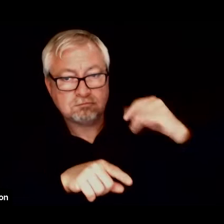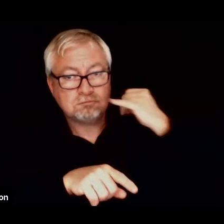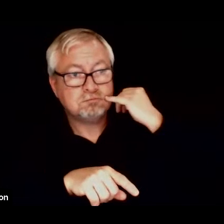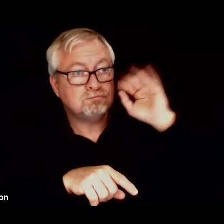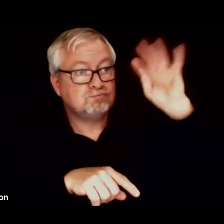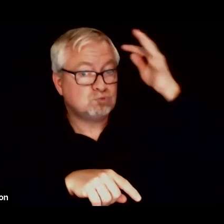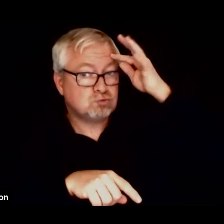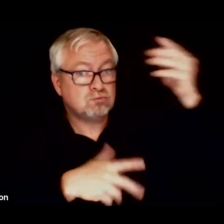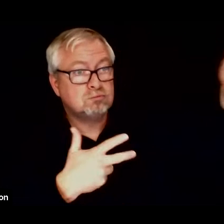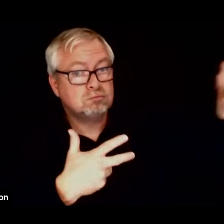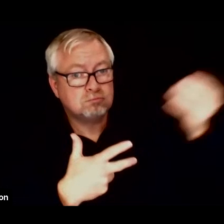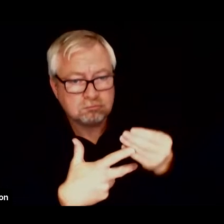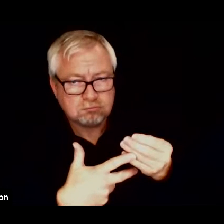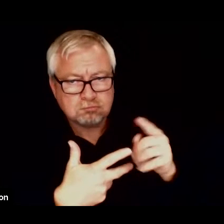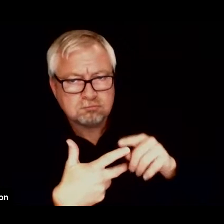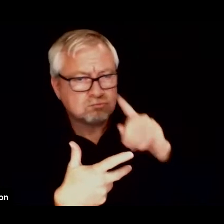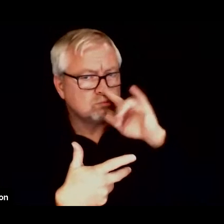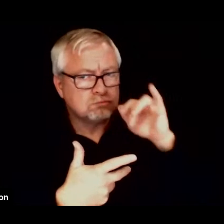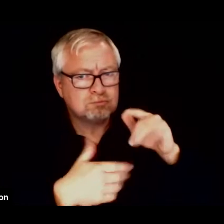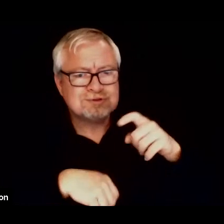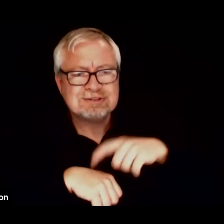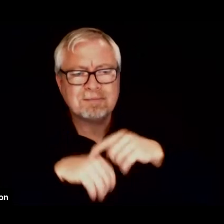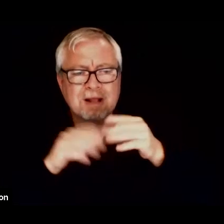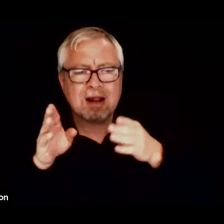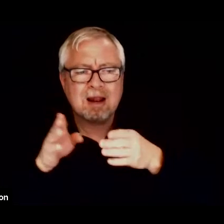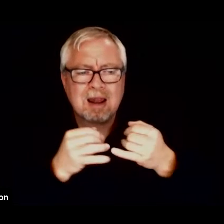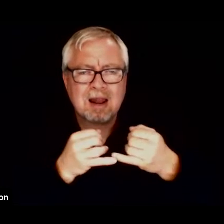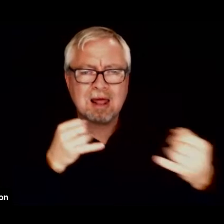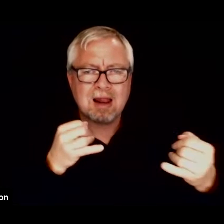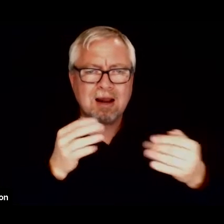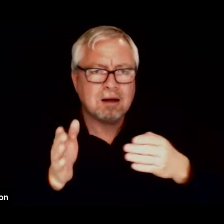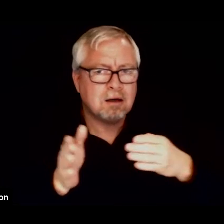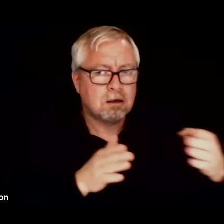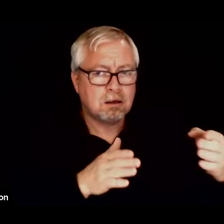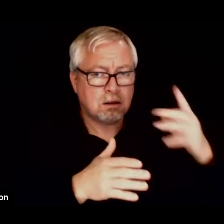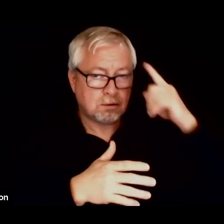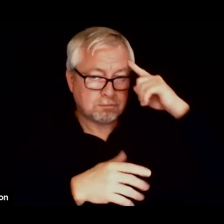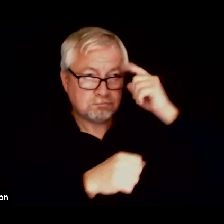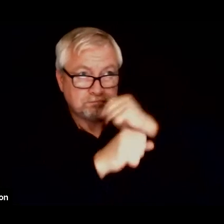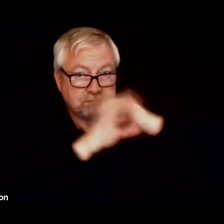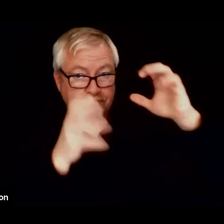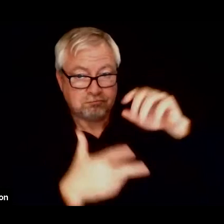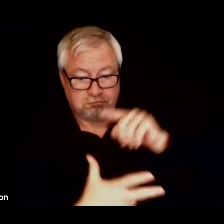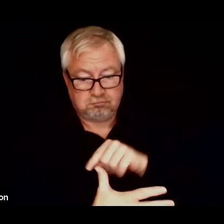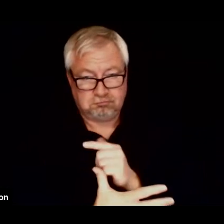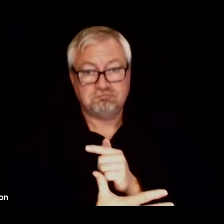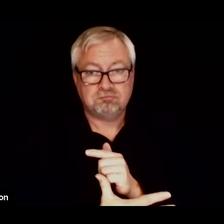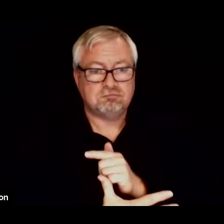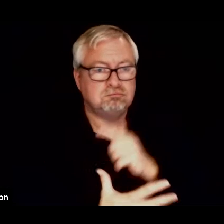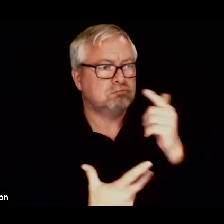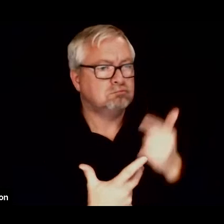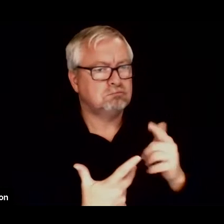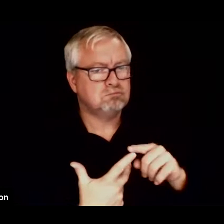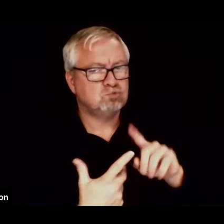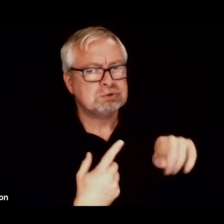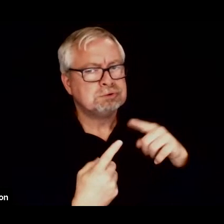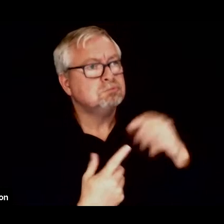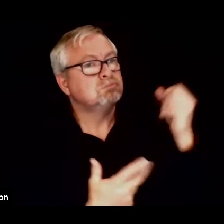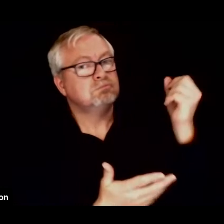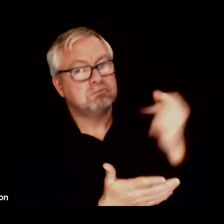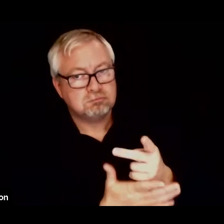terms of the minnesota committee deciding the uh the gradations within that uh and another part of